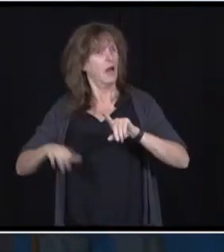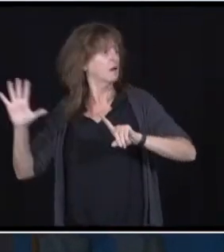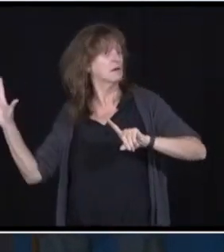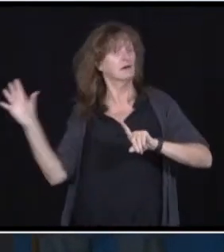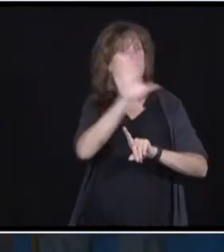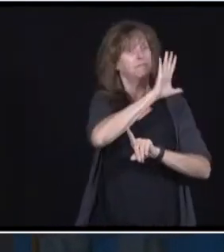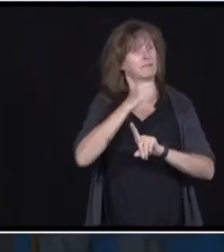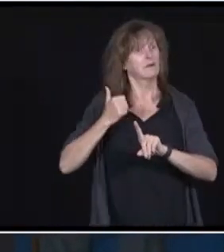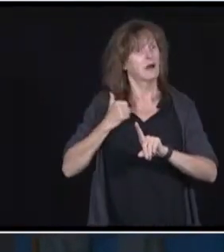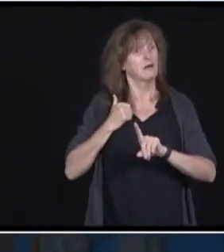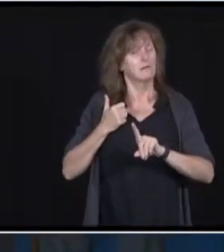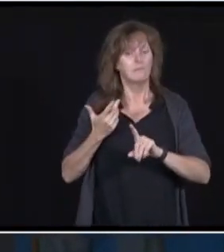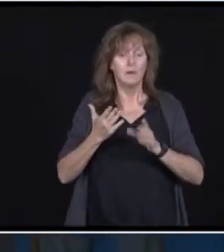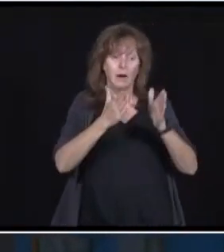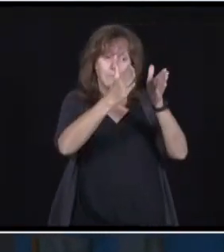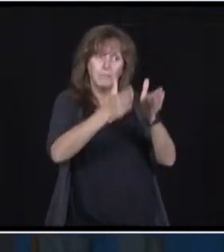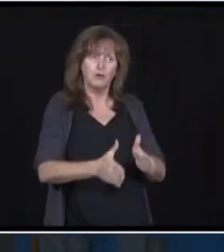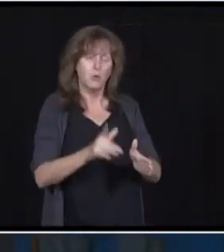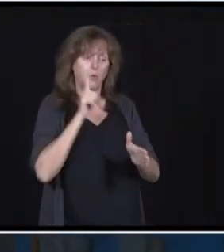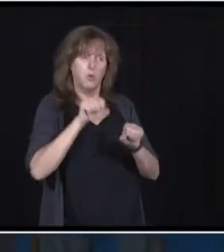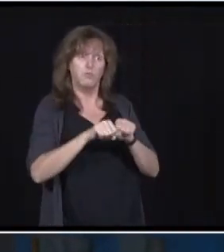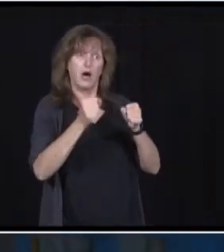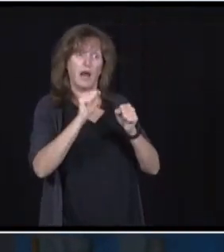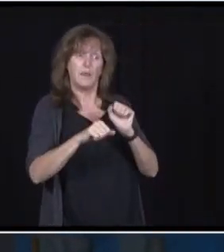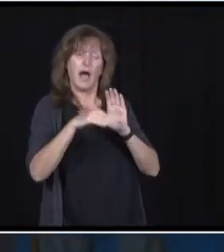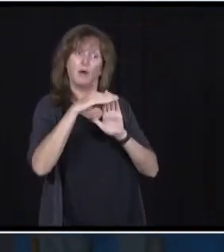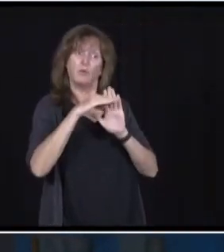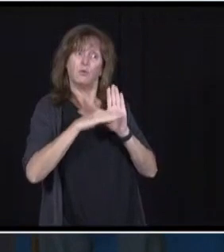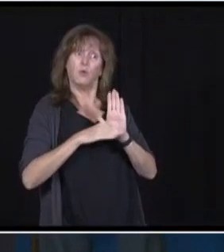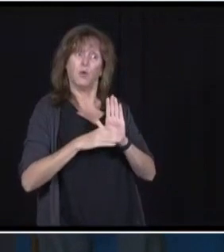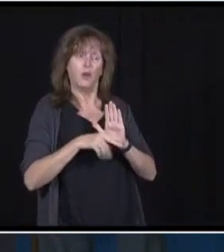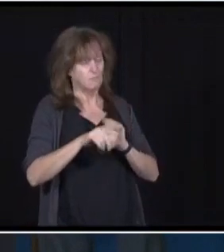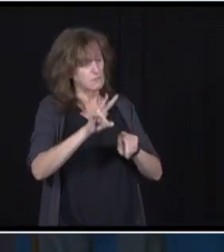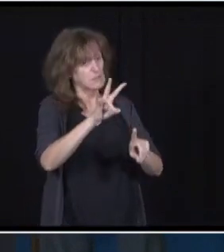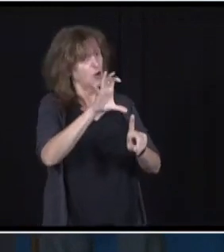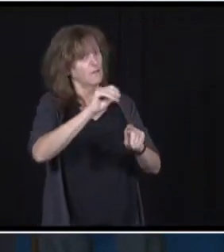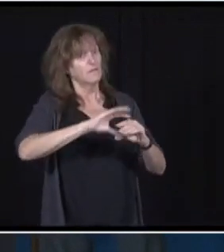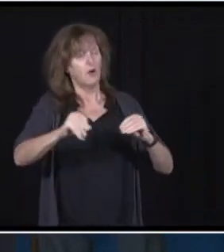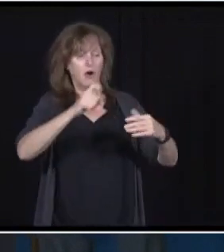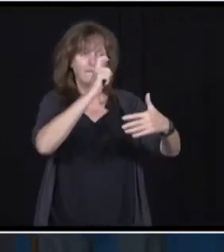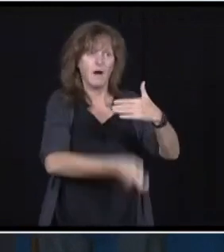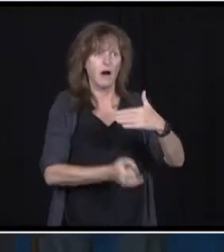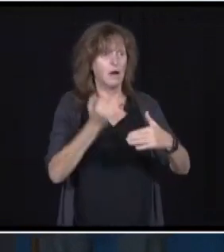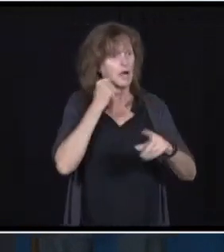and show up to these parties. This is a serious situation, folks.